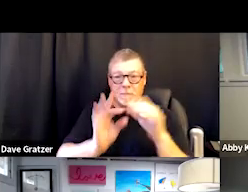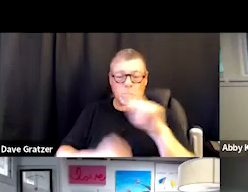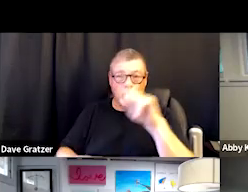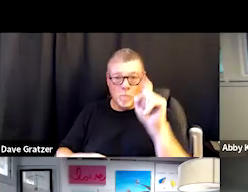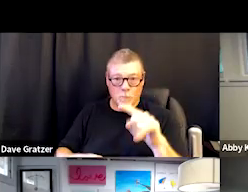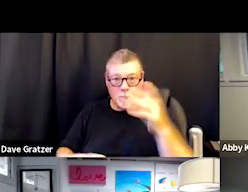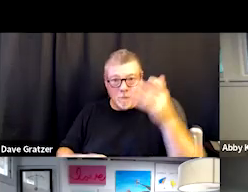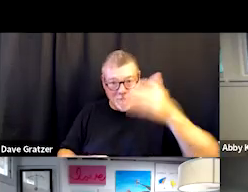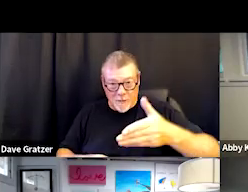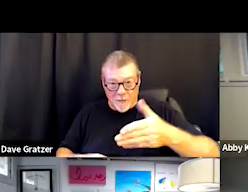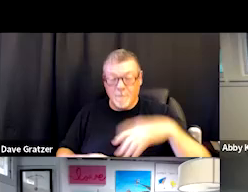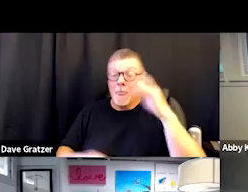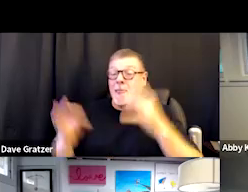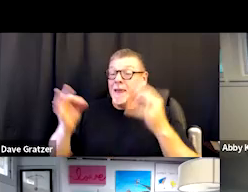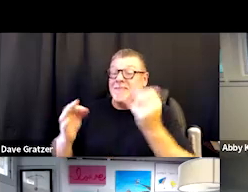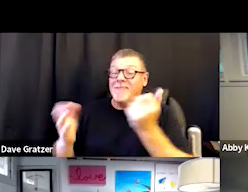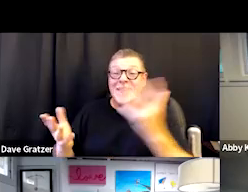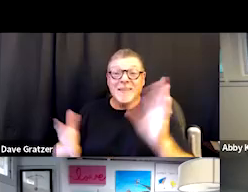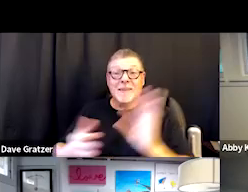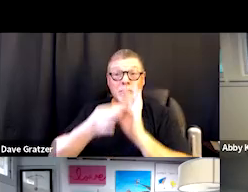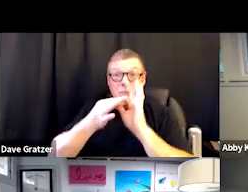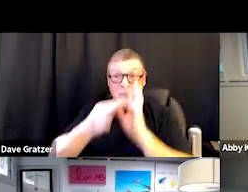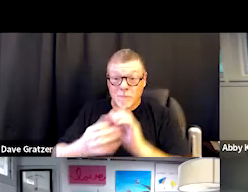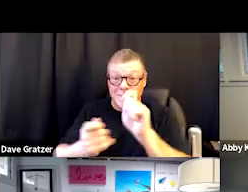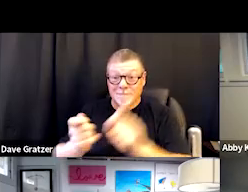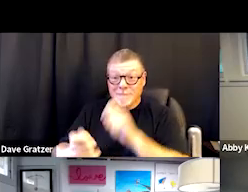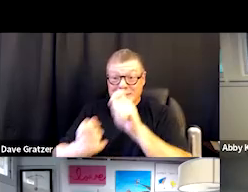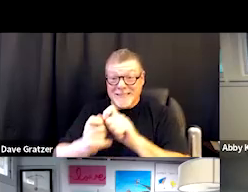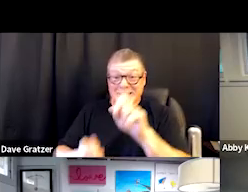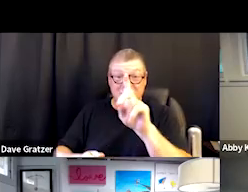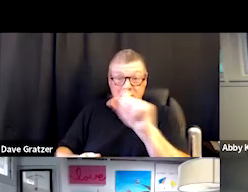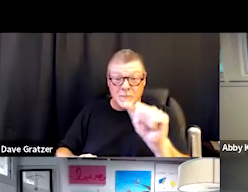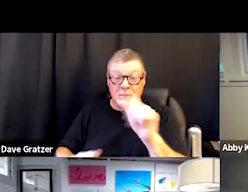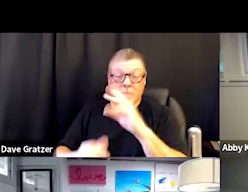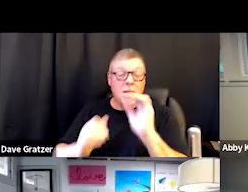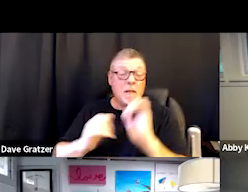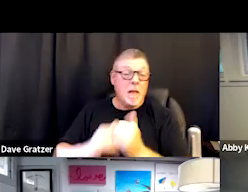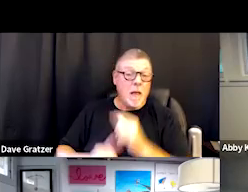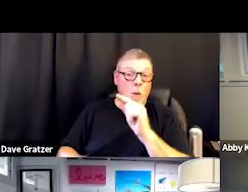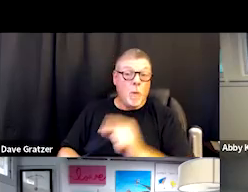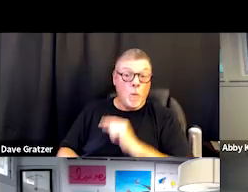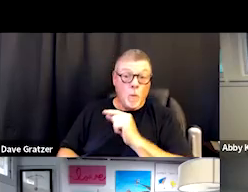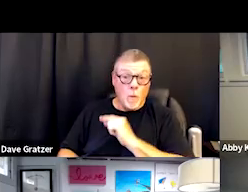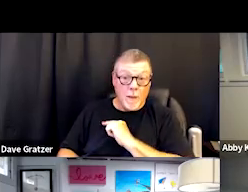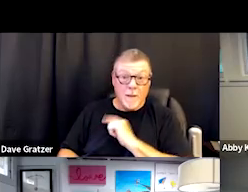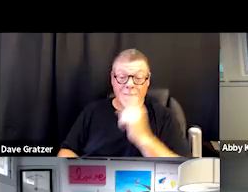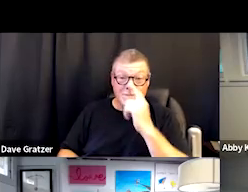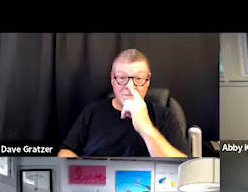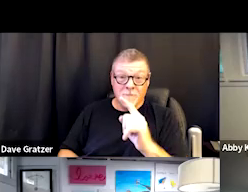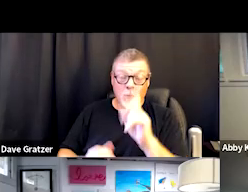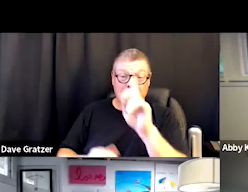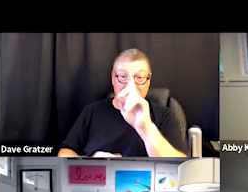If anything's related to someone's specific disability and how they can qualify for the disability criteria,